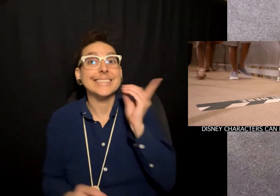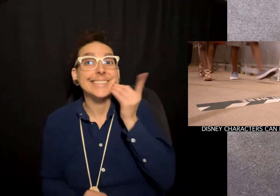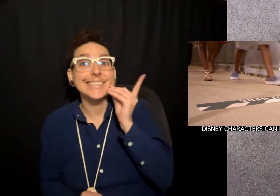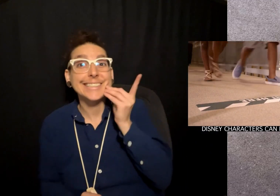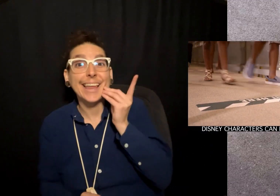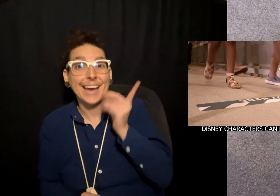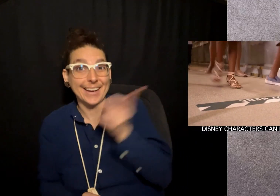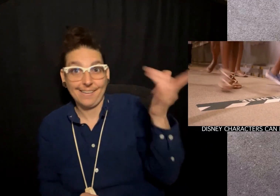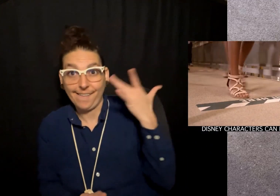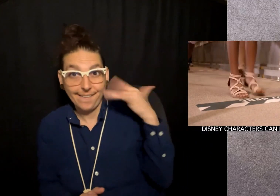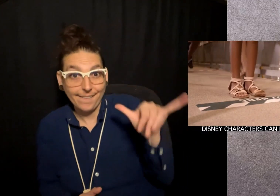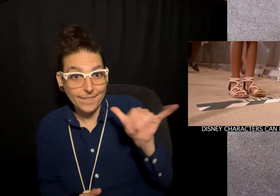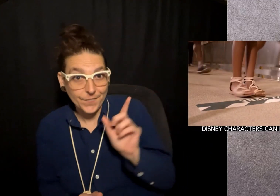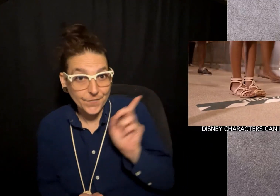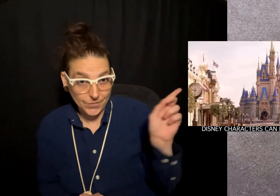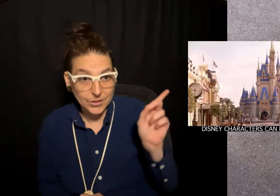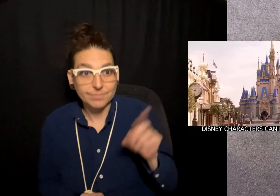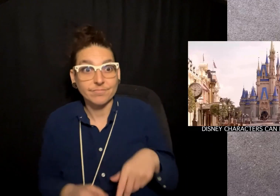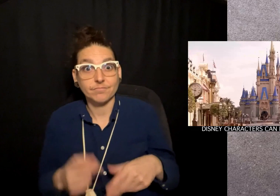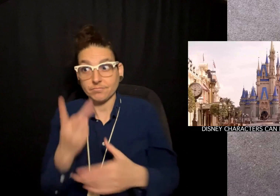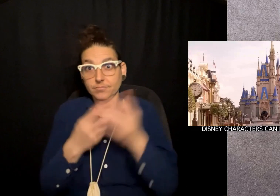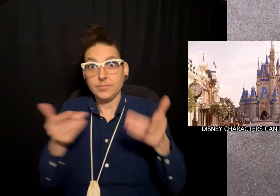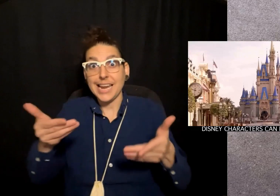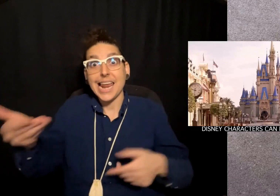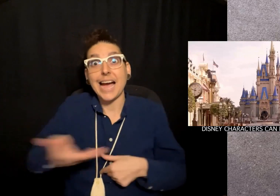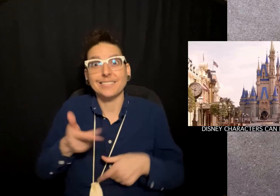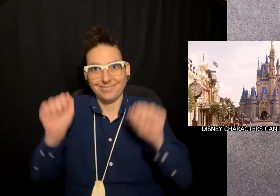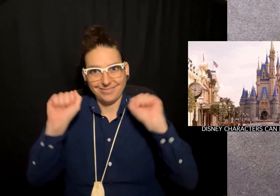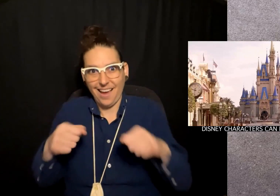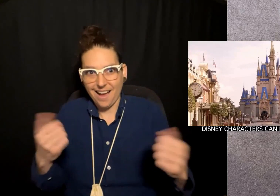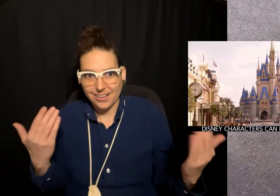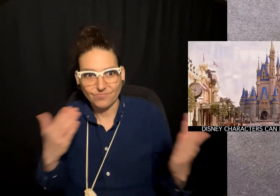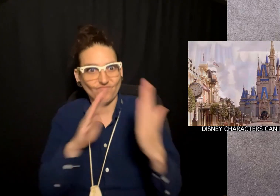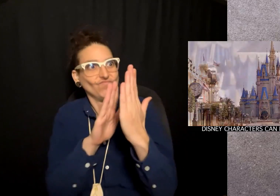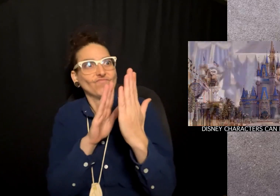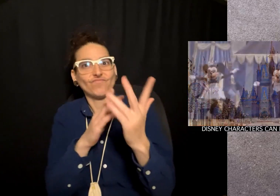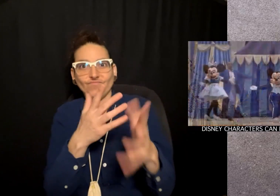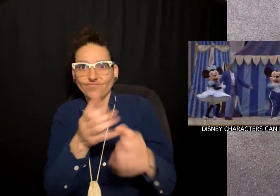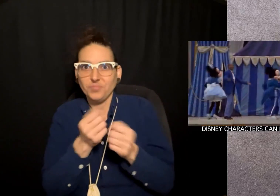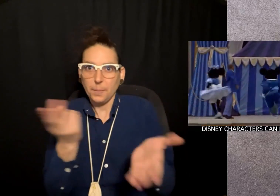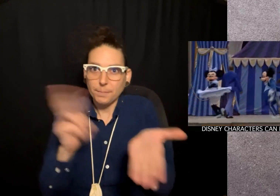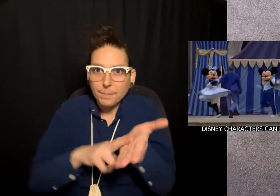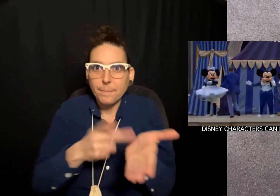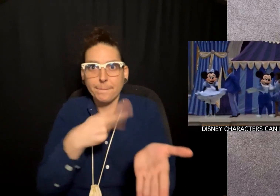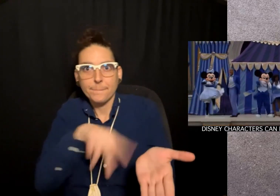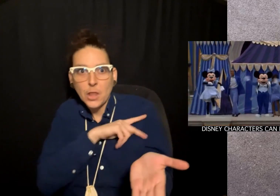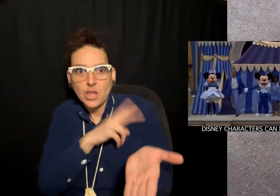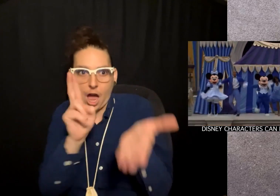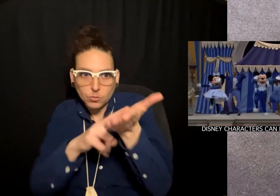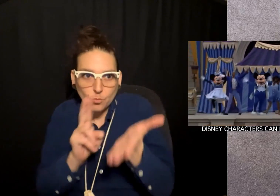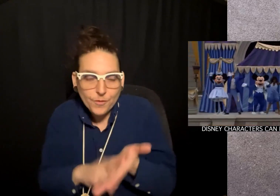starting this month Walt Disney World and Disneyland guests can get up close and personal